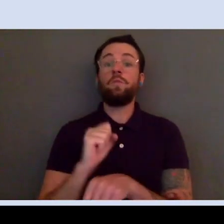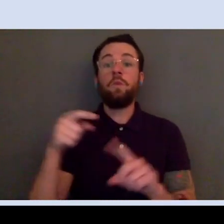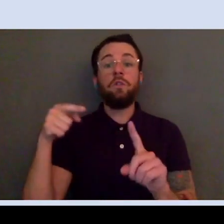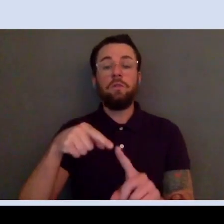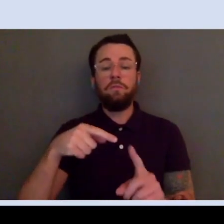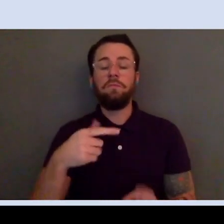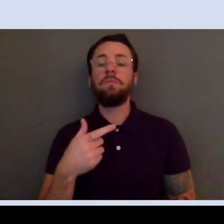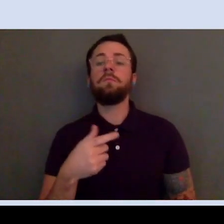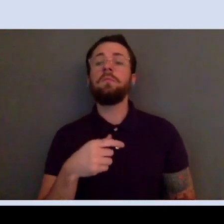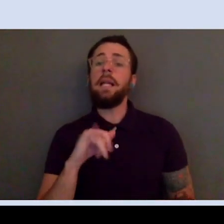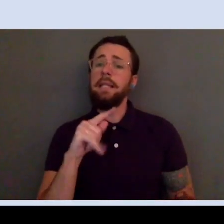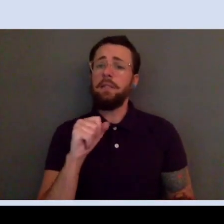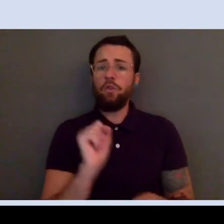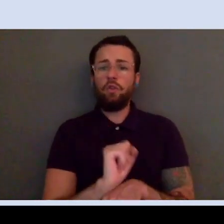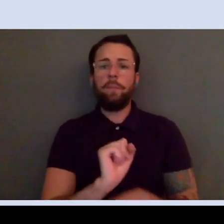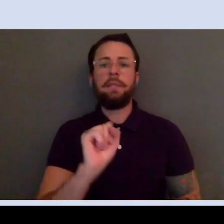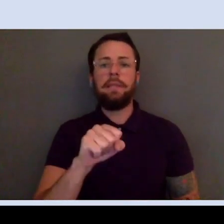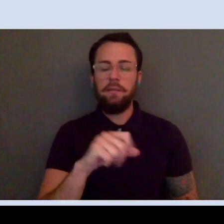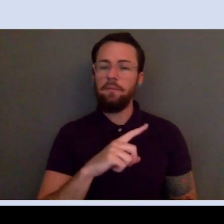have engaged in sex work.